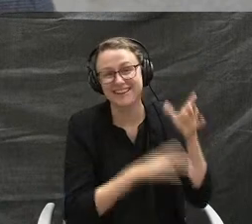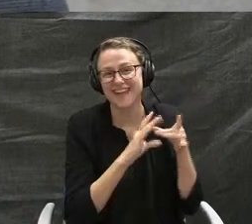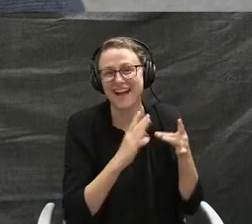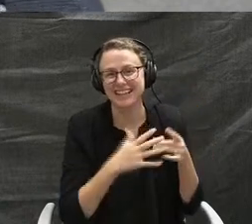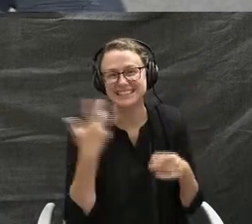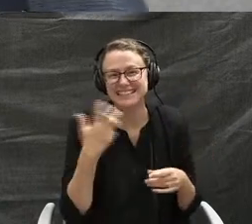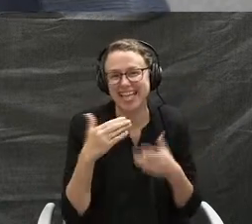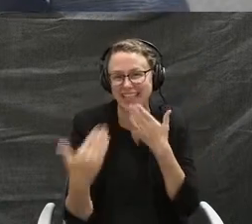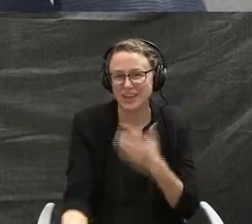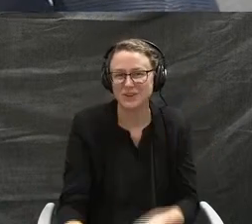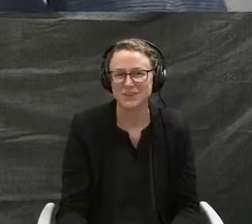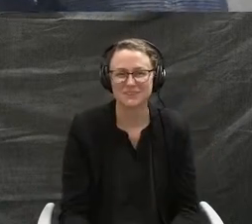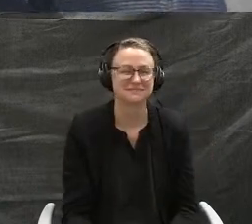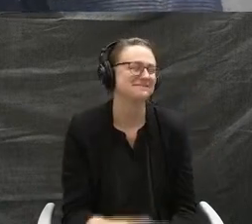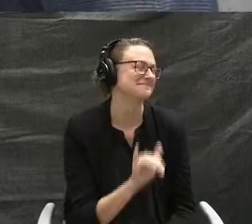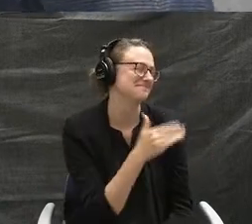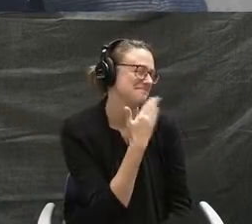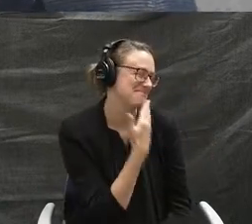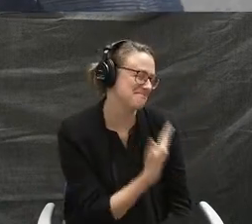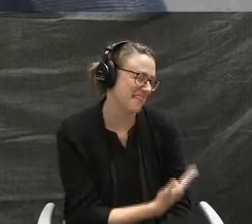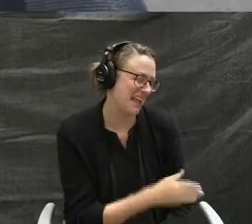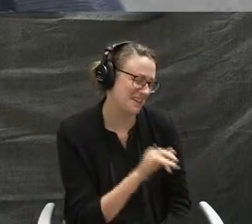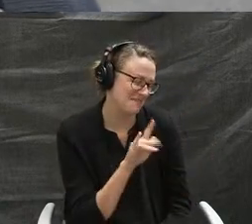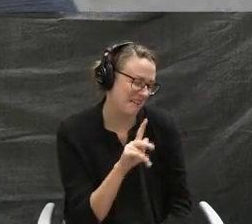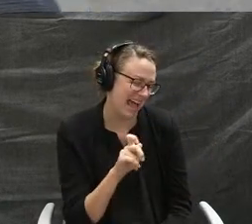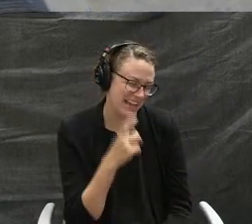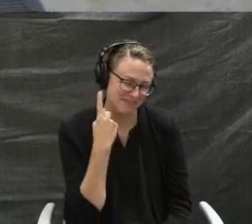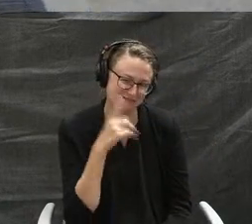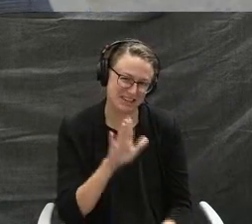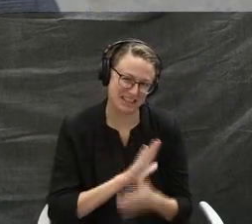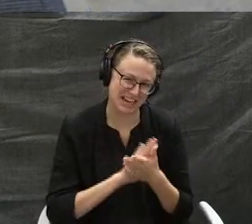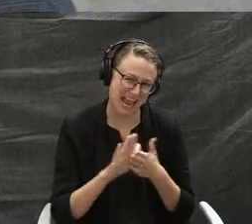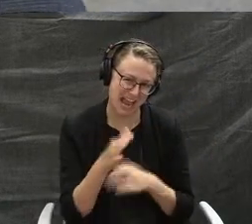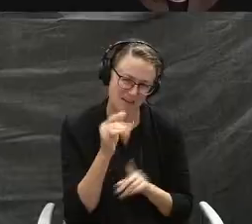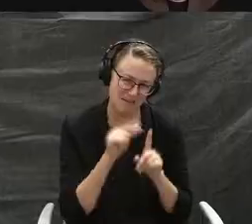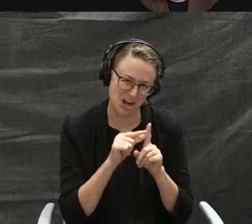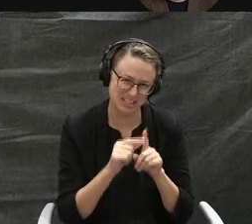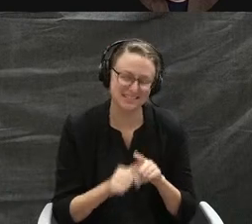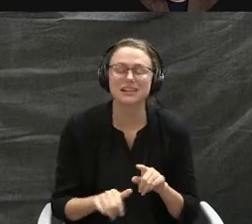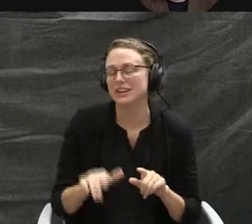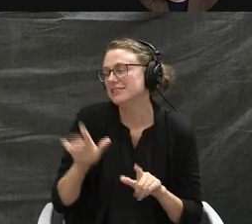went through. Thank you. Thank you Mike for the kind words you did. A great job, Christine.